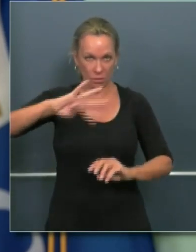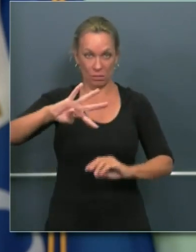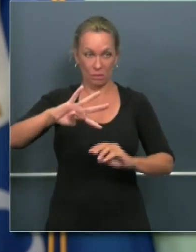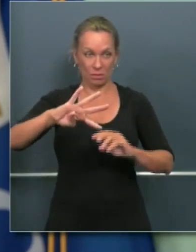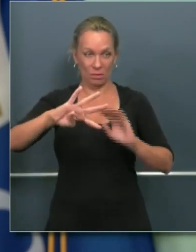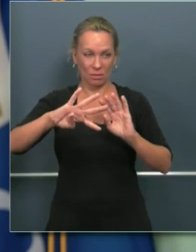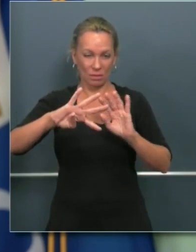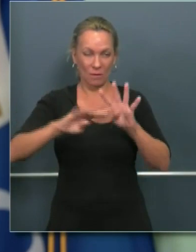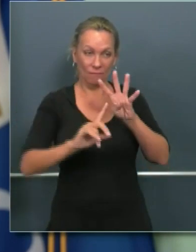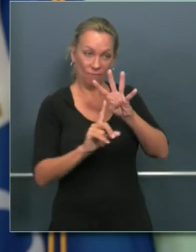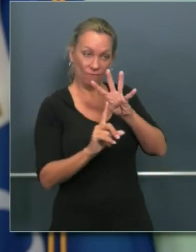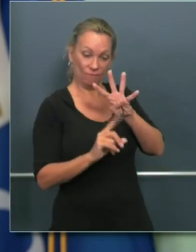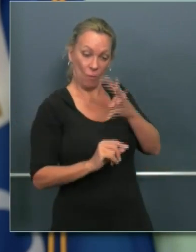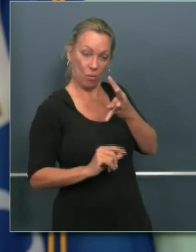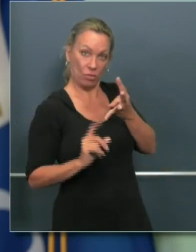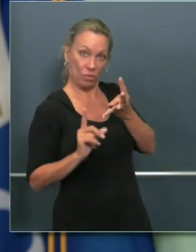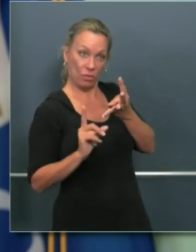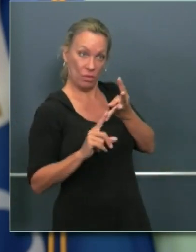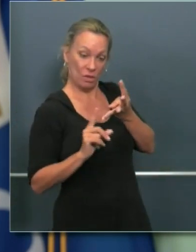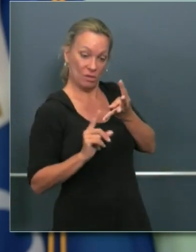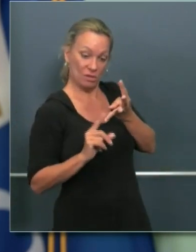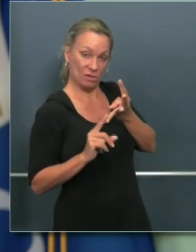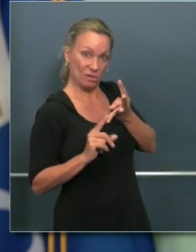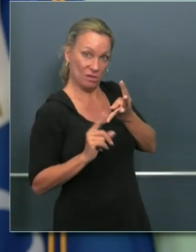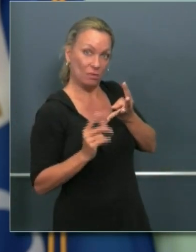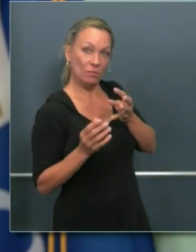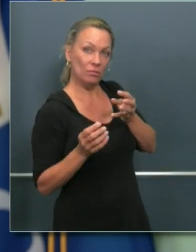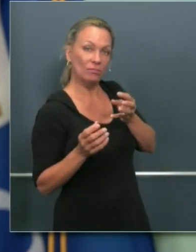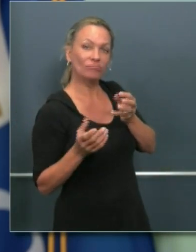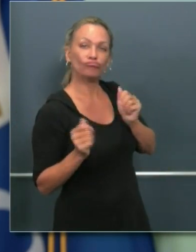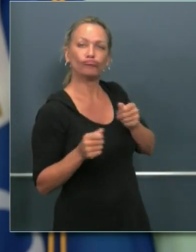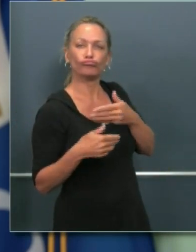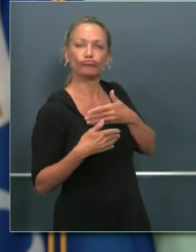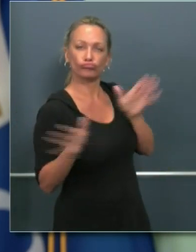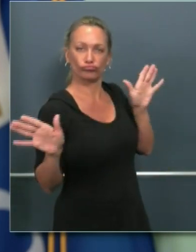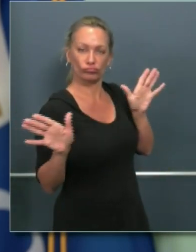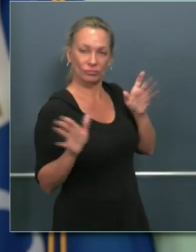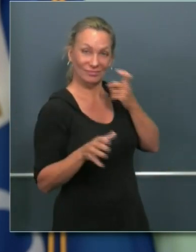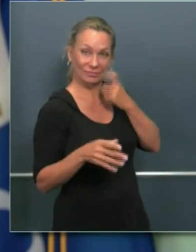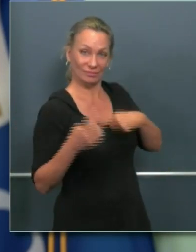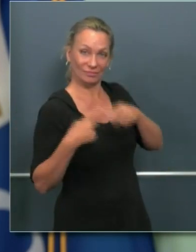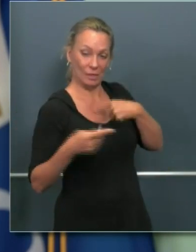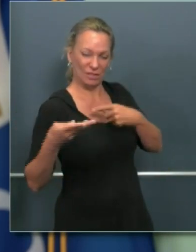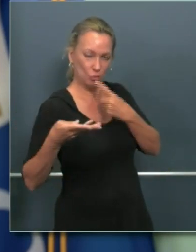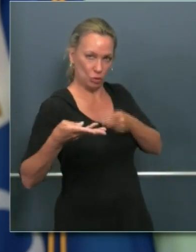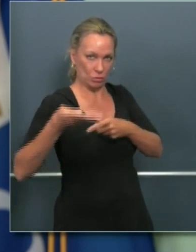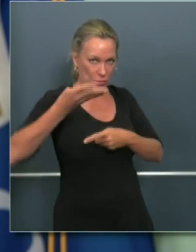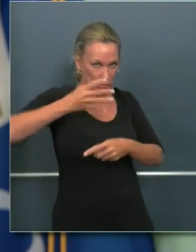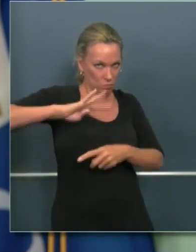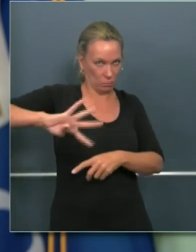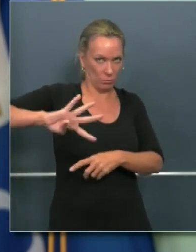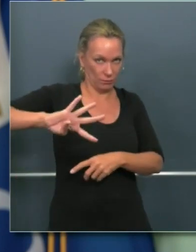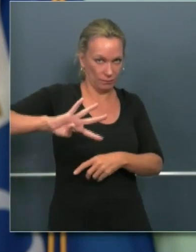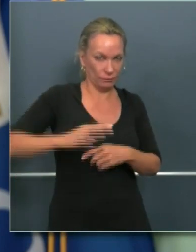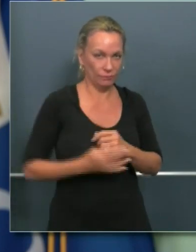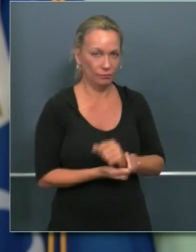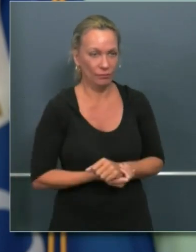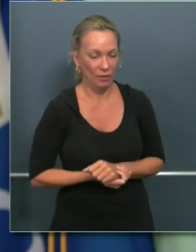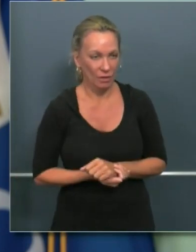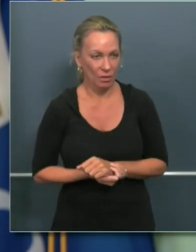SPORTING EVENTS THAT'S ALL IN THAT 4TH PHASE AND NO PART OF THE STATE OF CALIFORNIA IS ALLOWED EVEN THREW THAT OUT TO